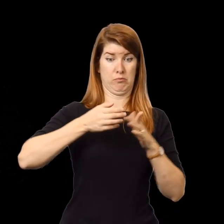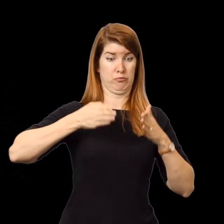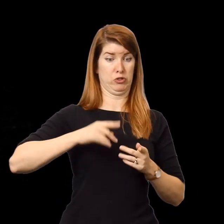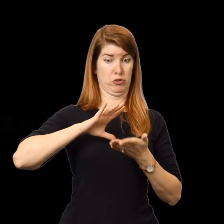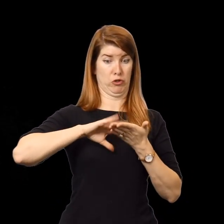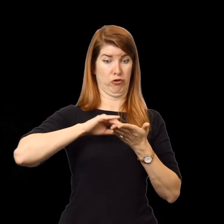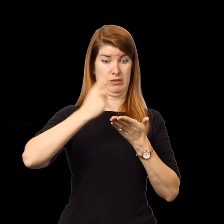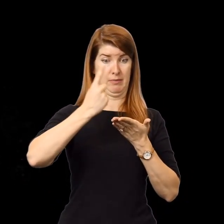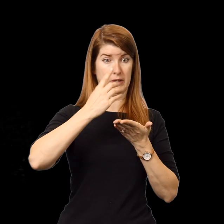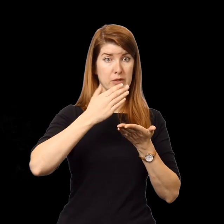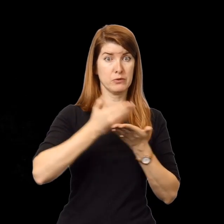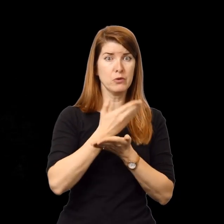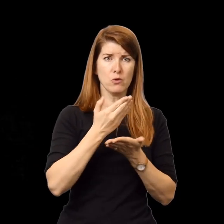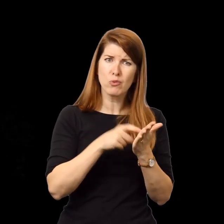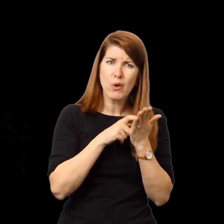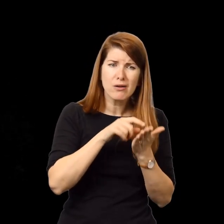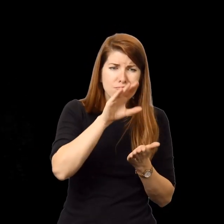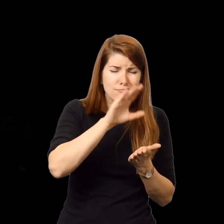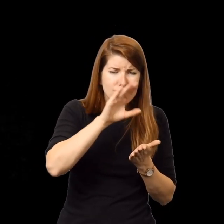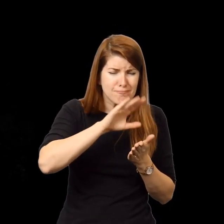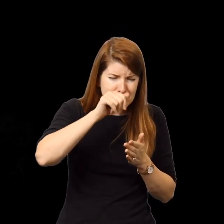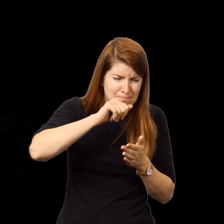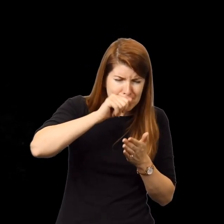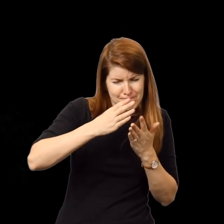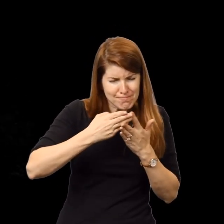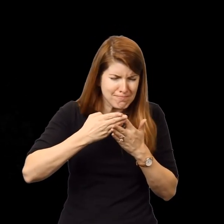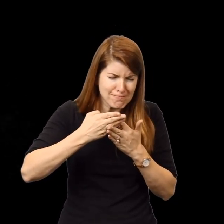To learn anything new, we will get frustrated.